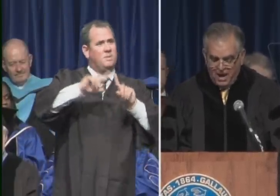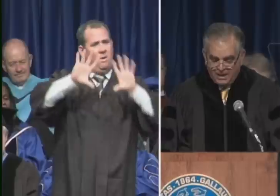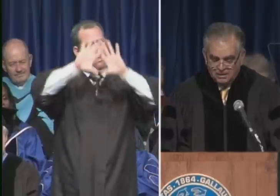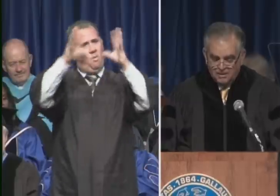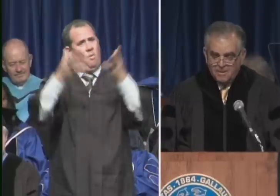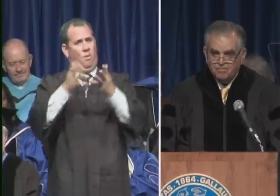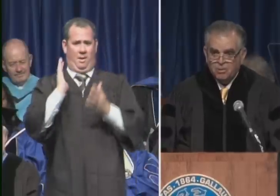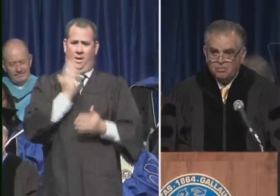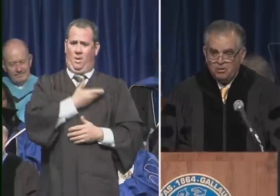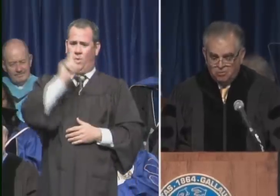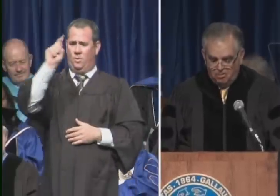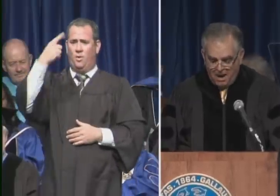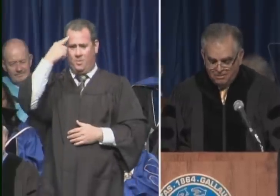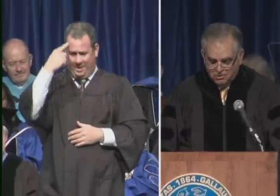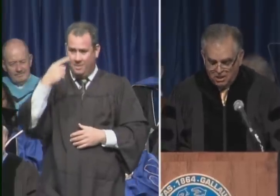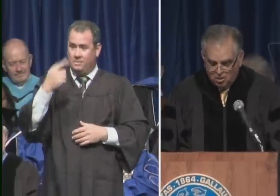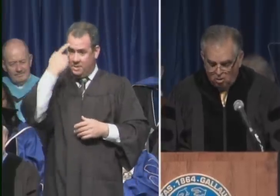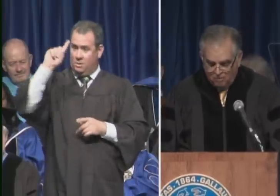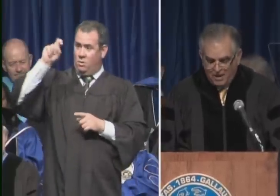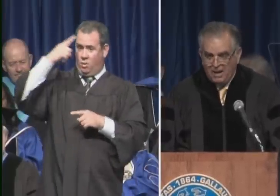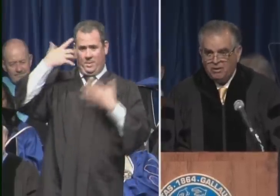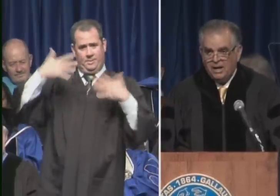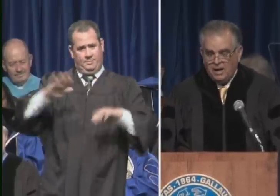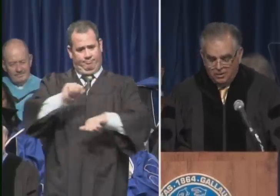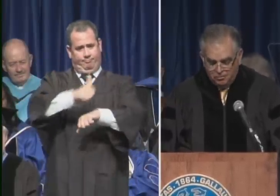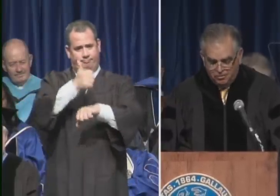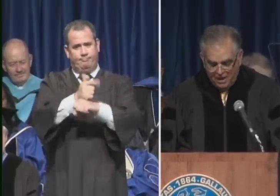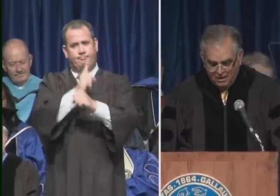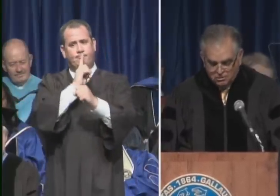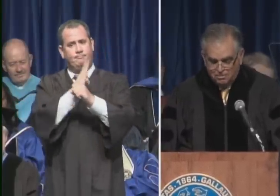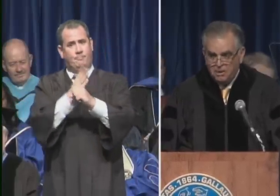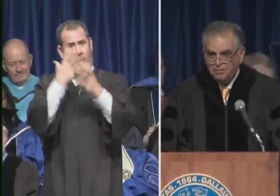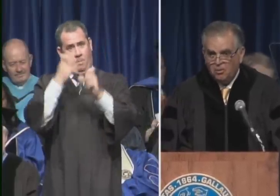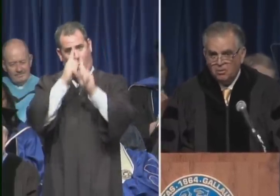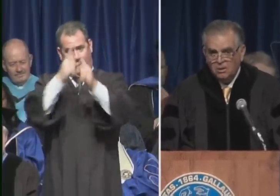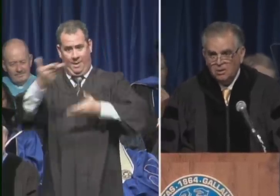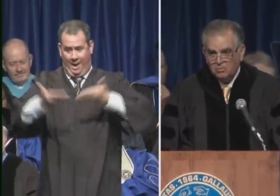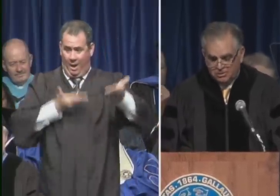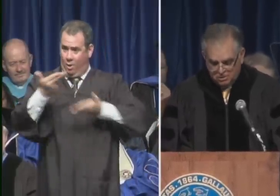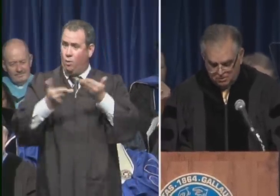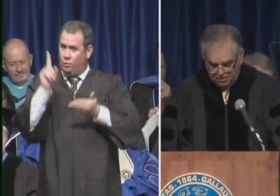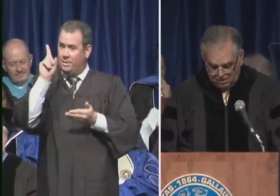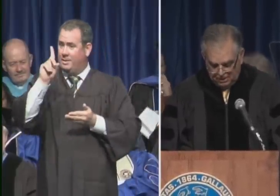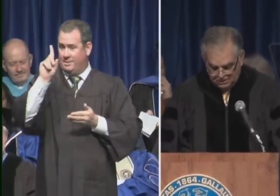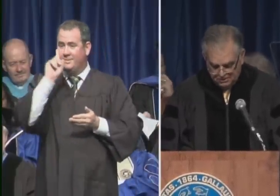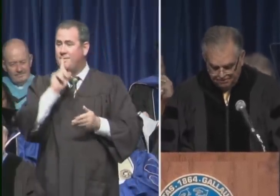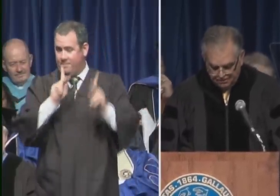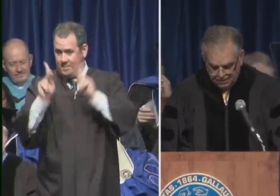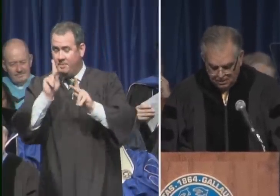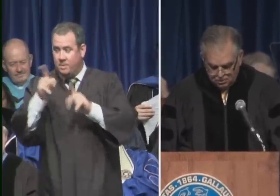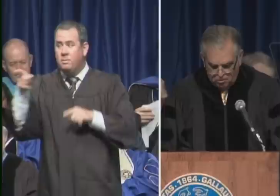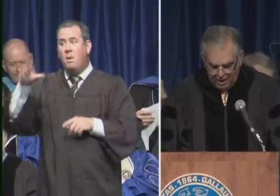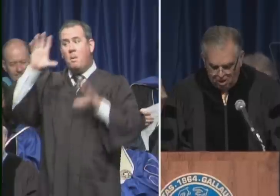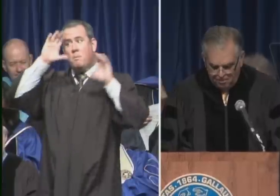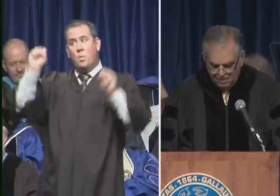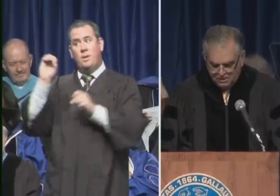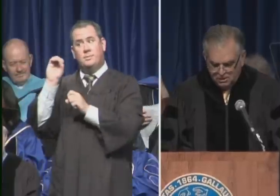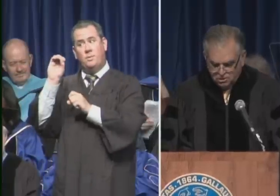In fact, President Obama set a goal of hiring 100,000 people with disabilities. To help meet this goal,